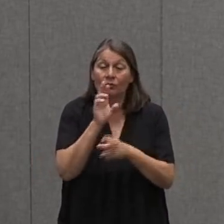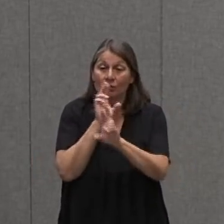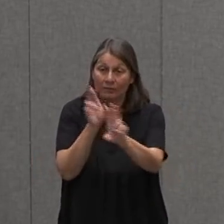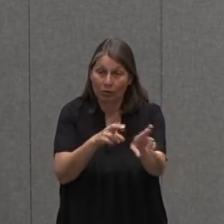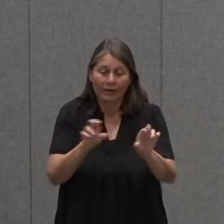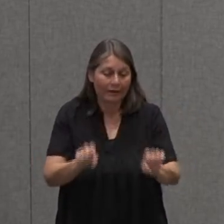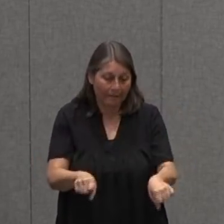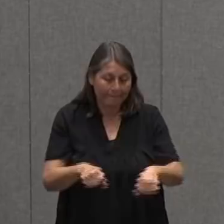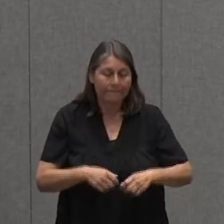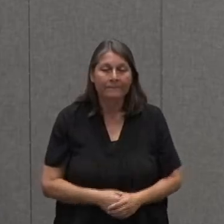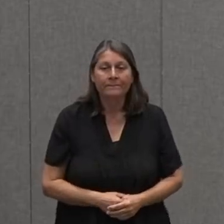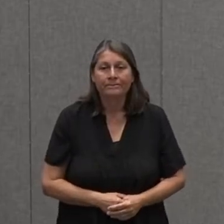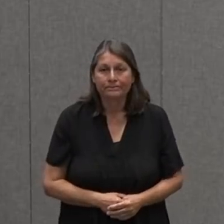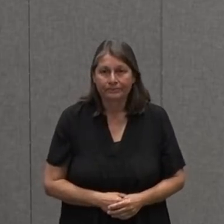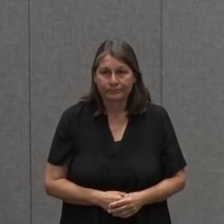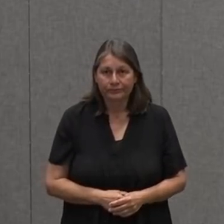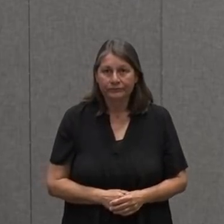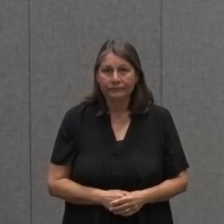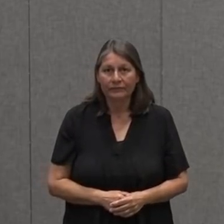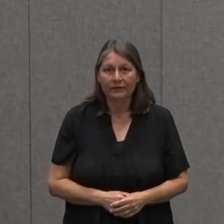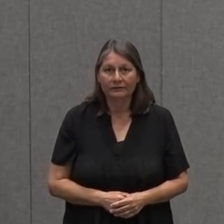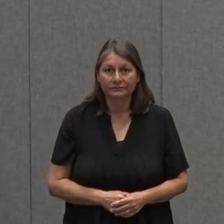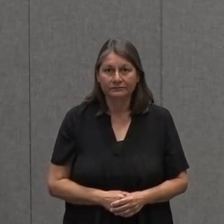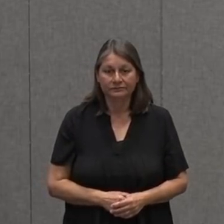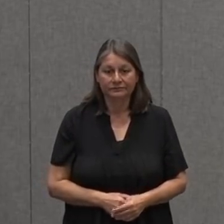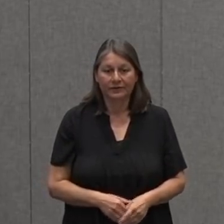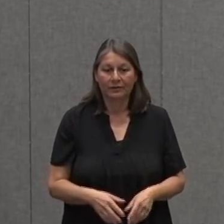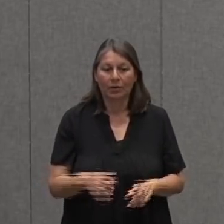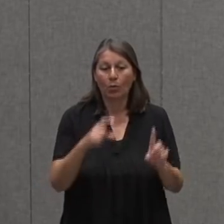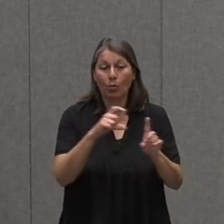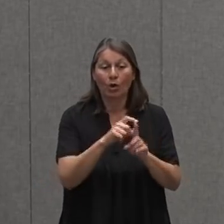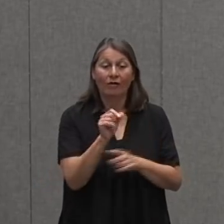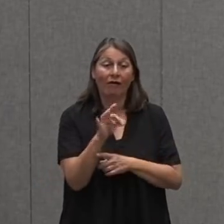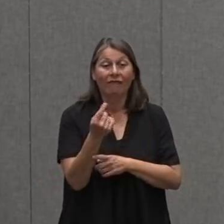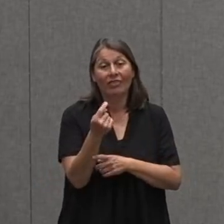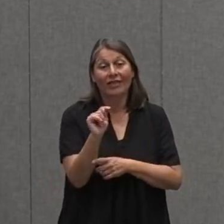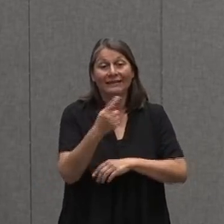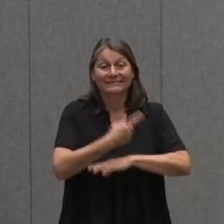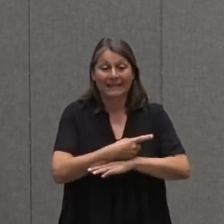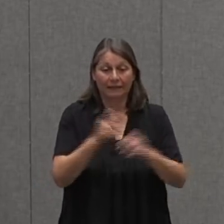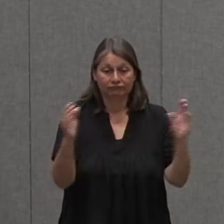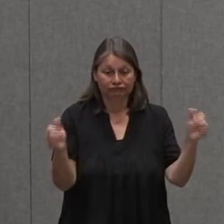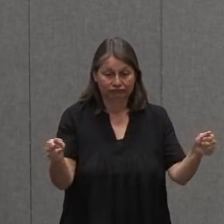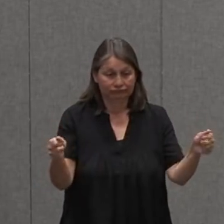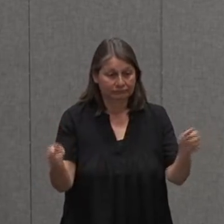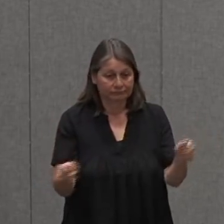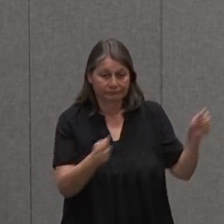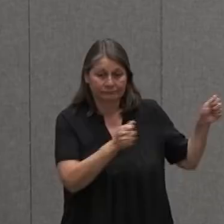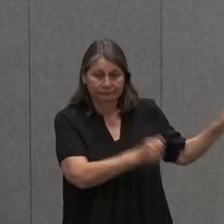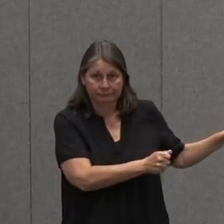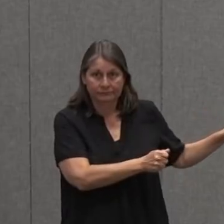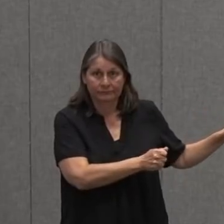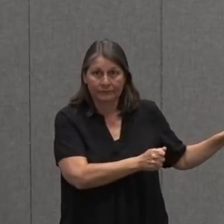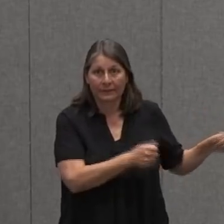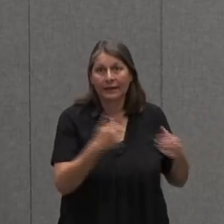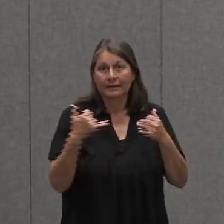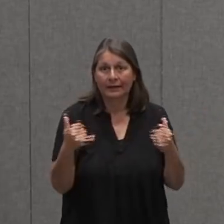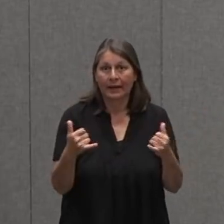So I'm gonna move this over now since we've done our review, so that we can get a full view of our chart